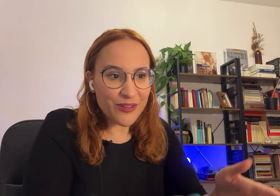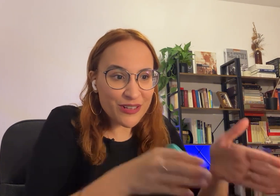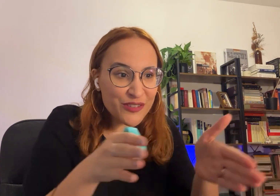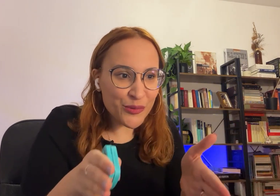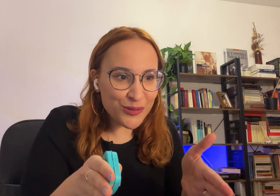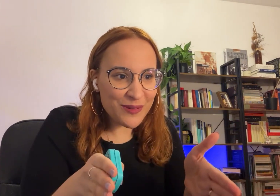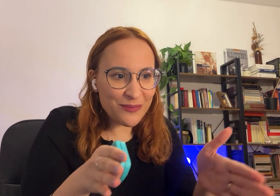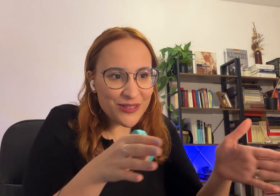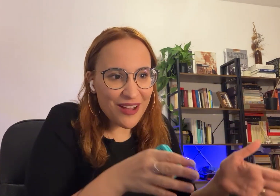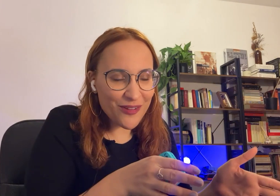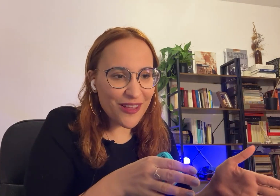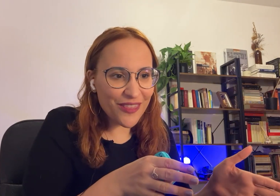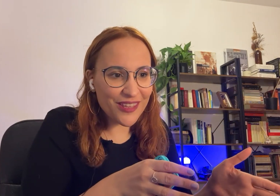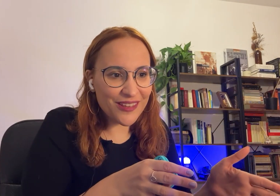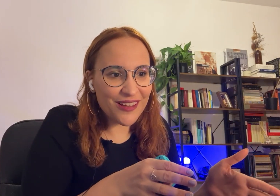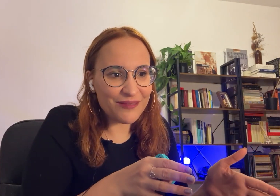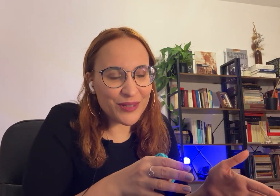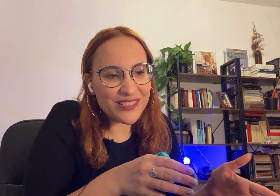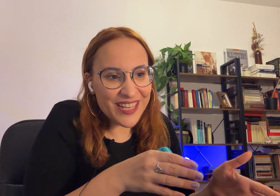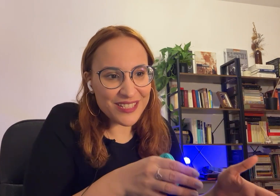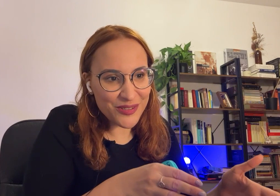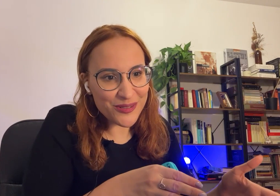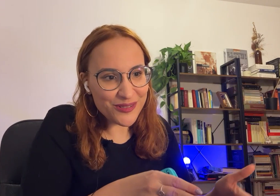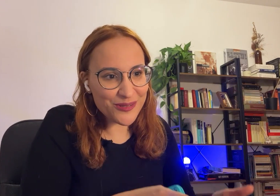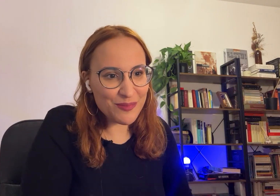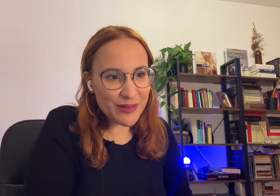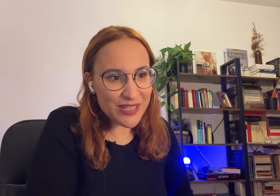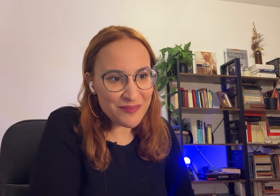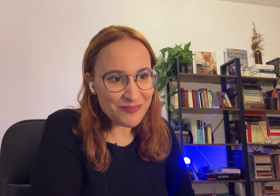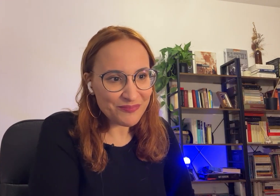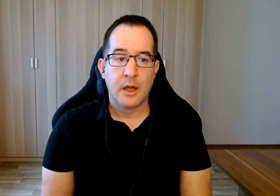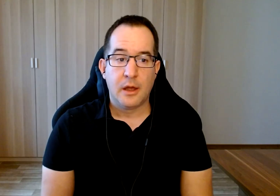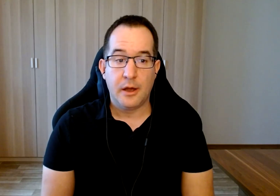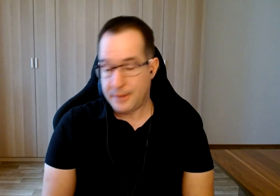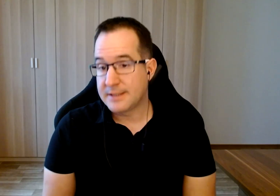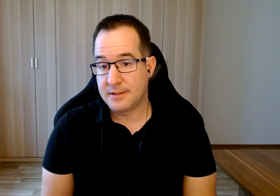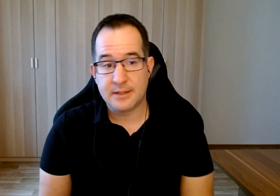There are the tools, but we need the attitude to implement them? Yes. yes.